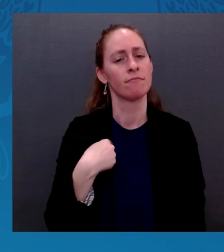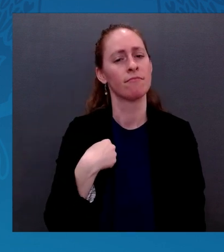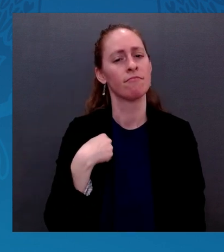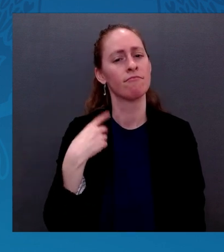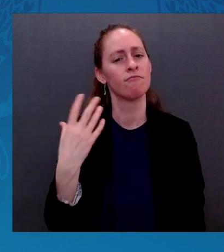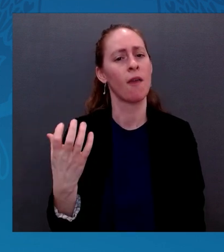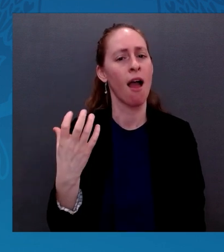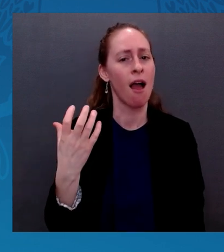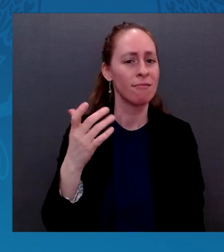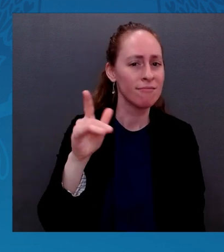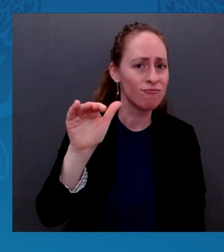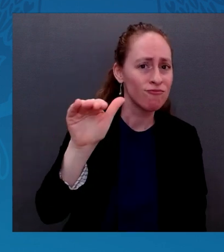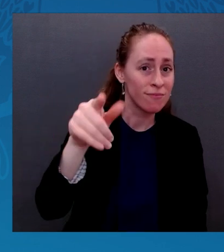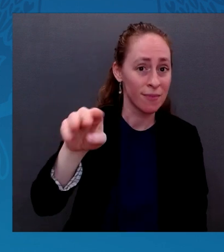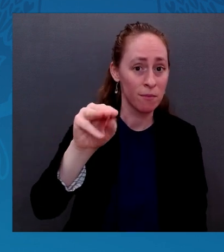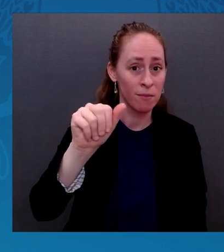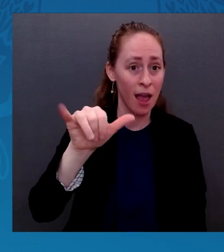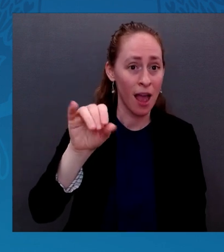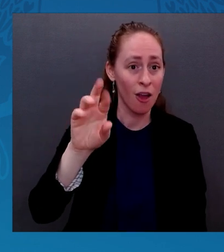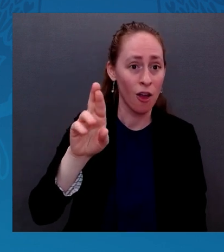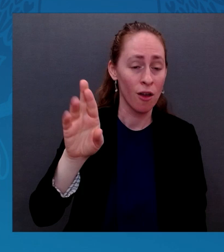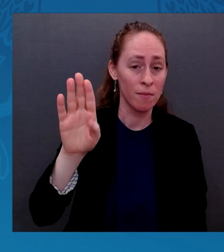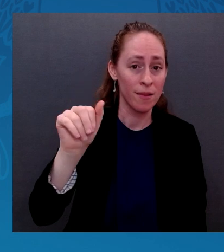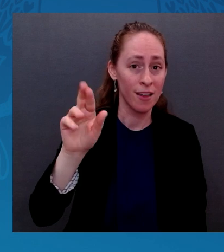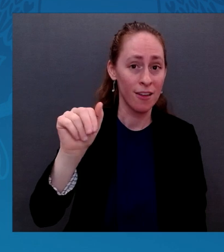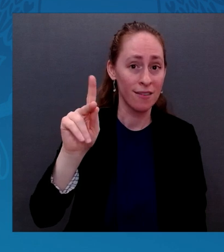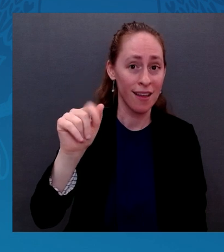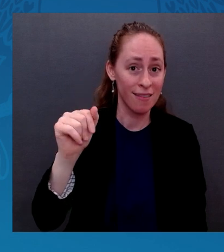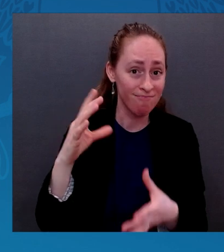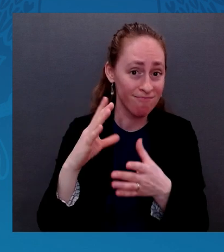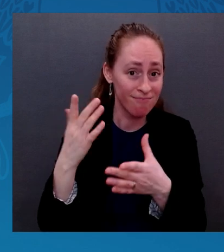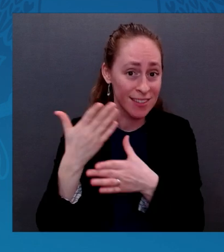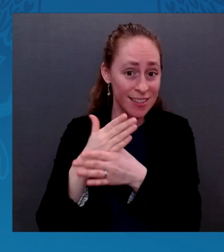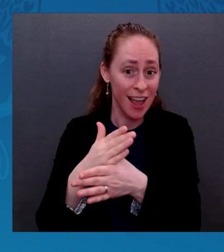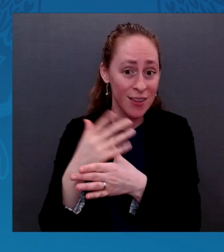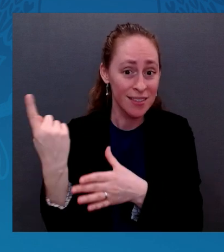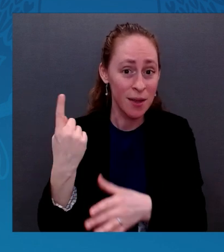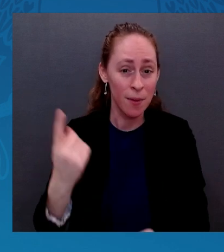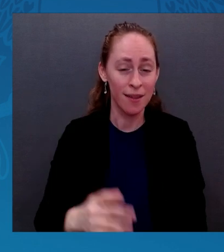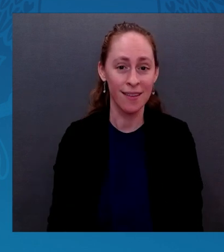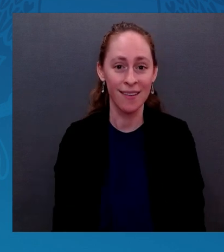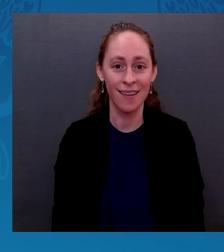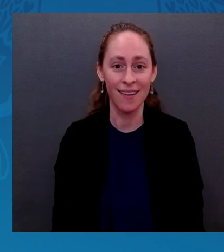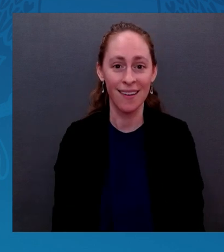Mayor Baraka: Oh, thank you. I wasn't expecting to say anything, but I want to thank the Vice President